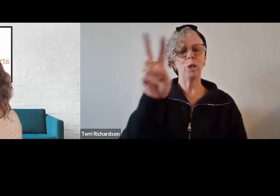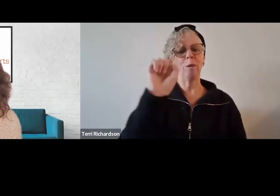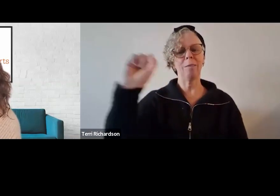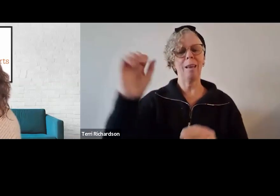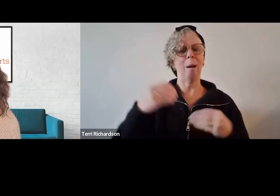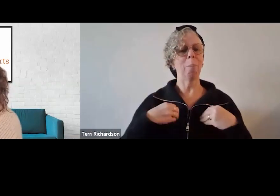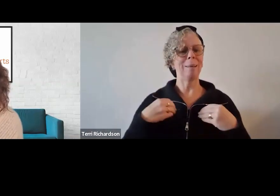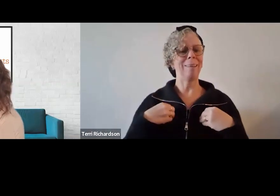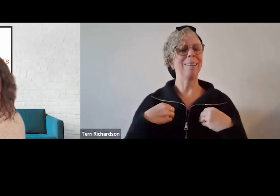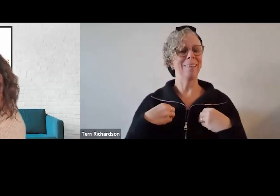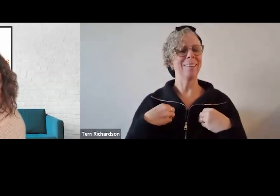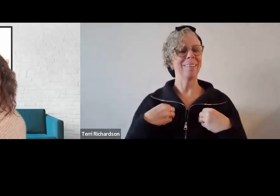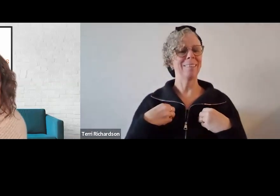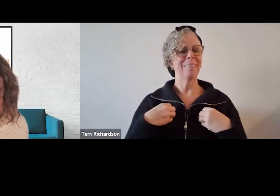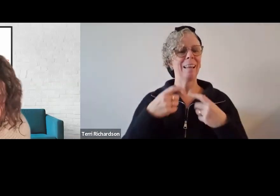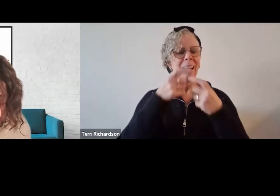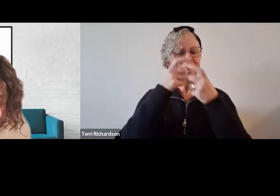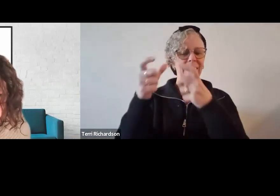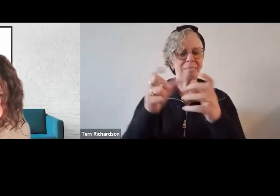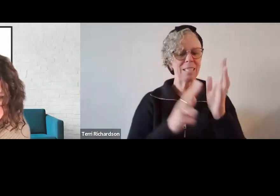And I love that governance is a verb, and it's something that you do.